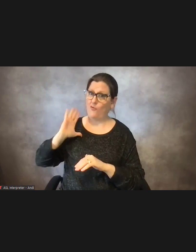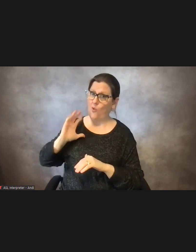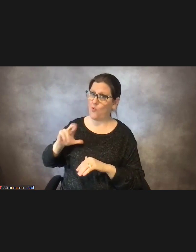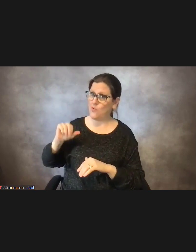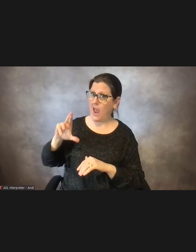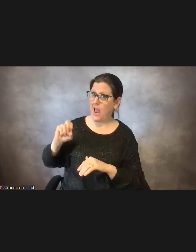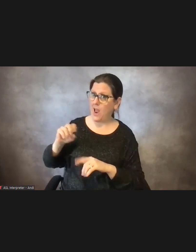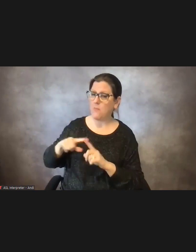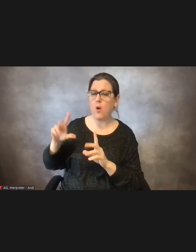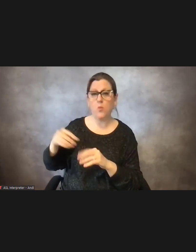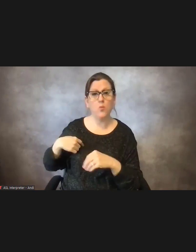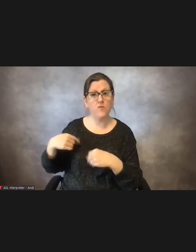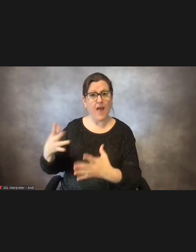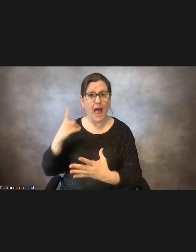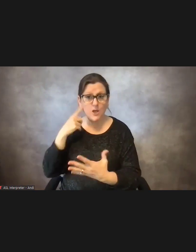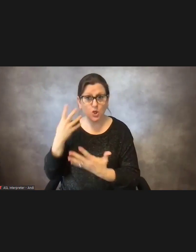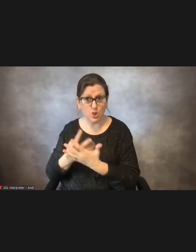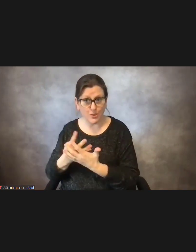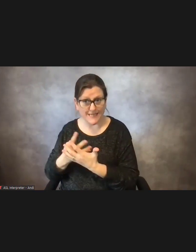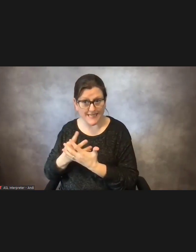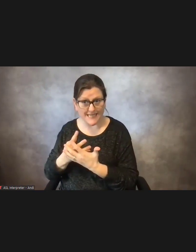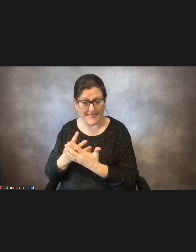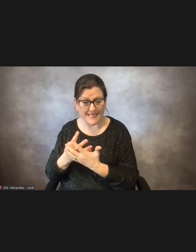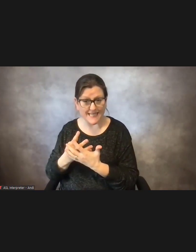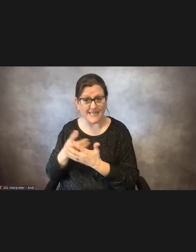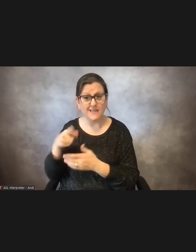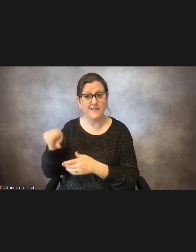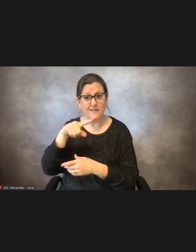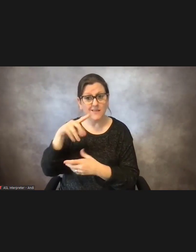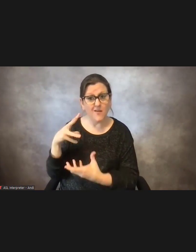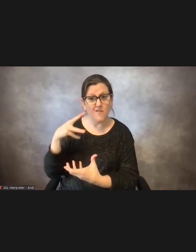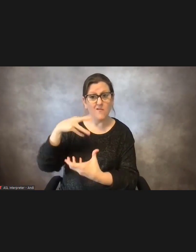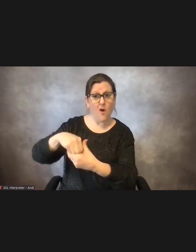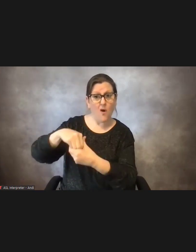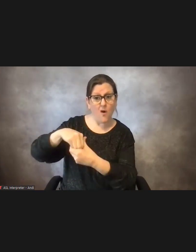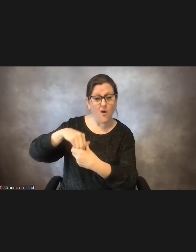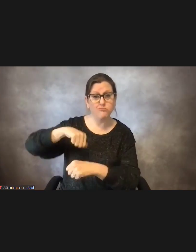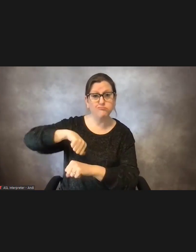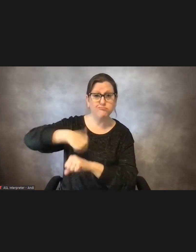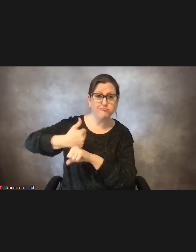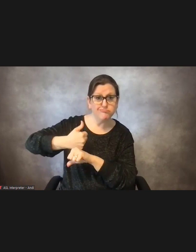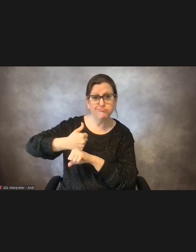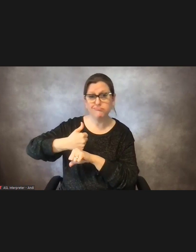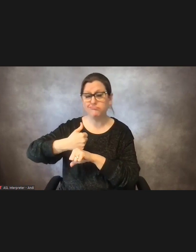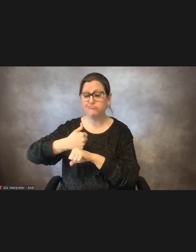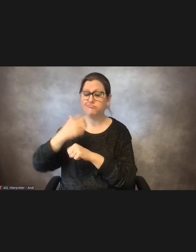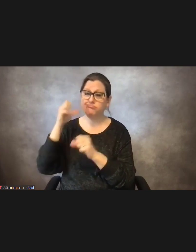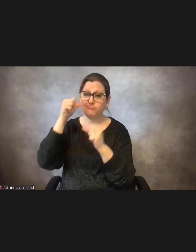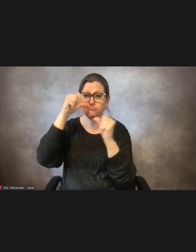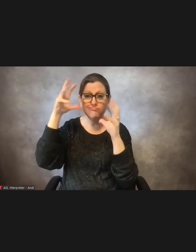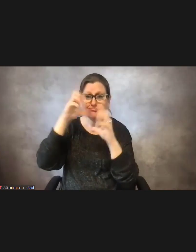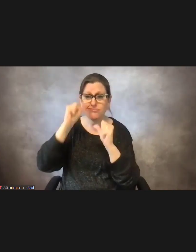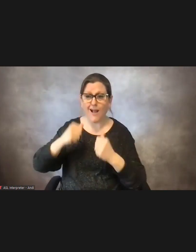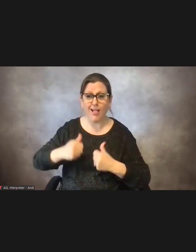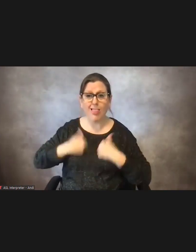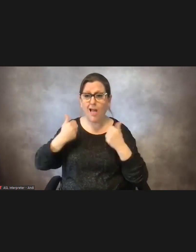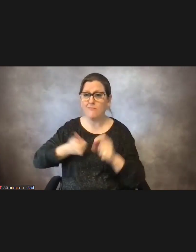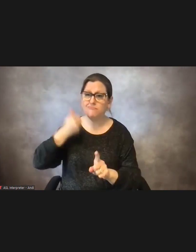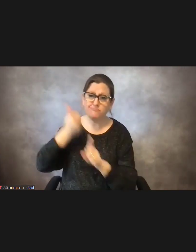By providing hearing screening, you can be apart of creating these amazing, life- life-changing outcomes.